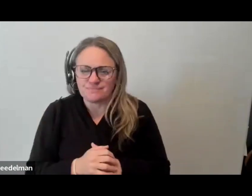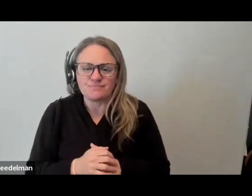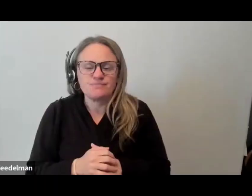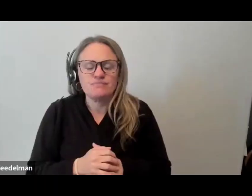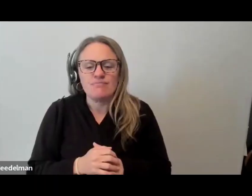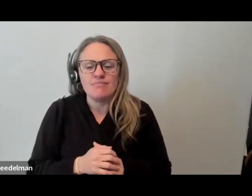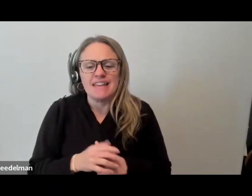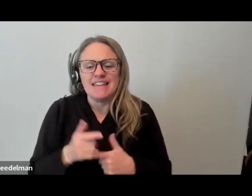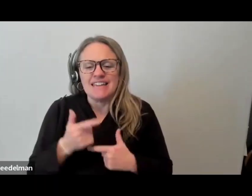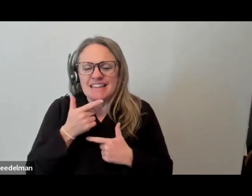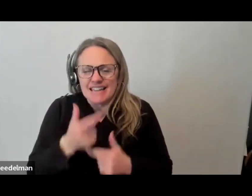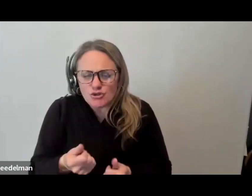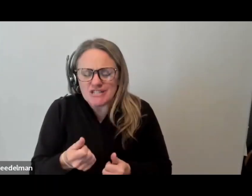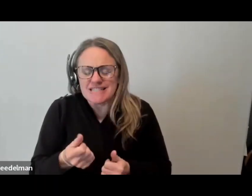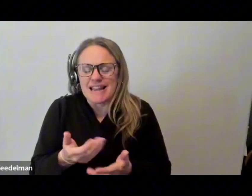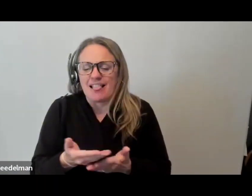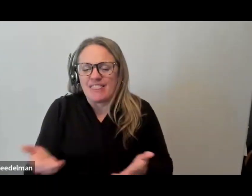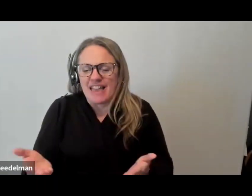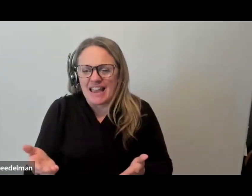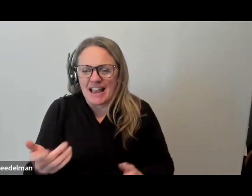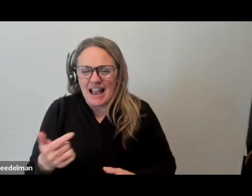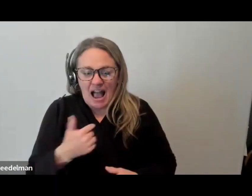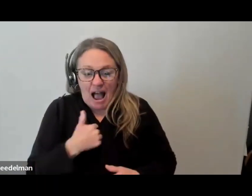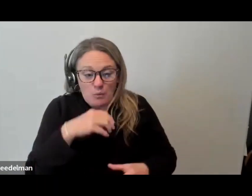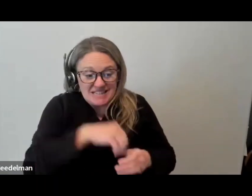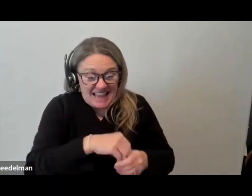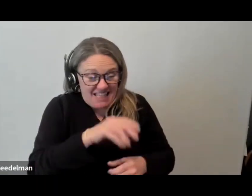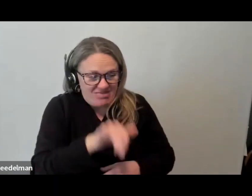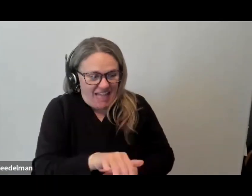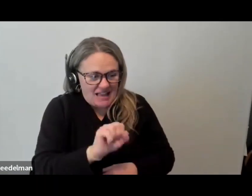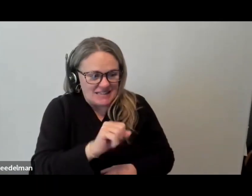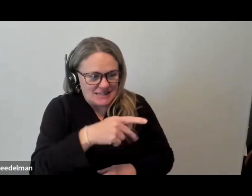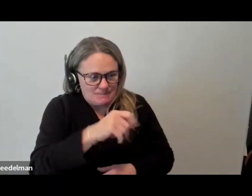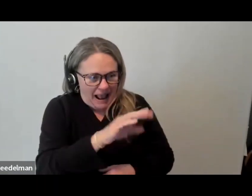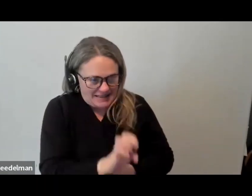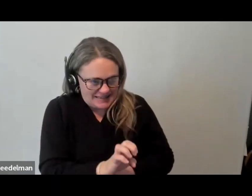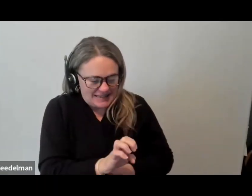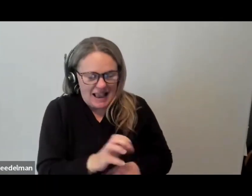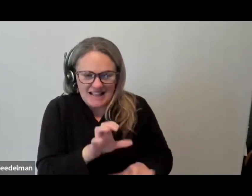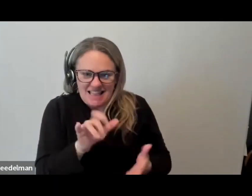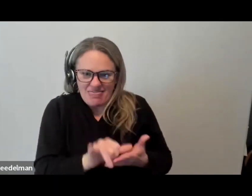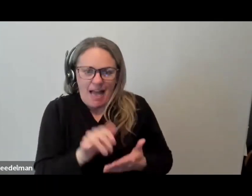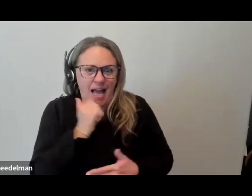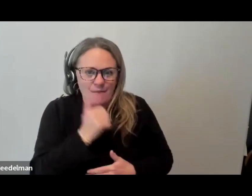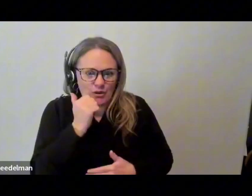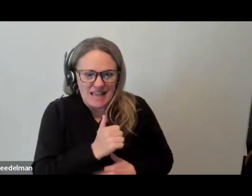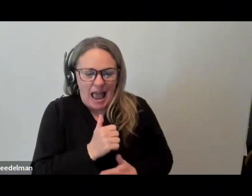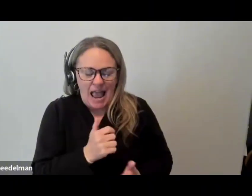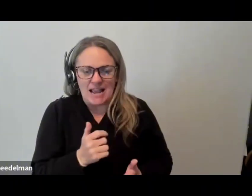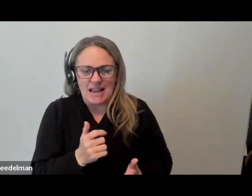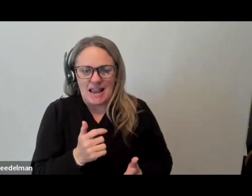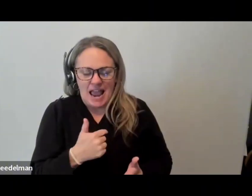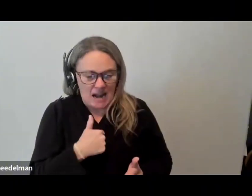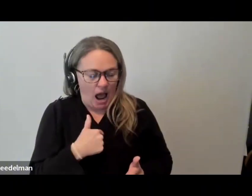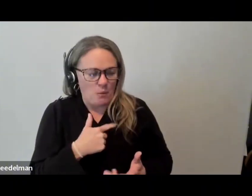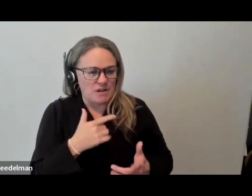where I was in that space where I was doing this every day and I was very bought in and now I'm kind of outside of that bubble